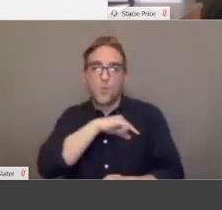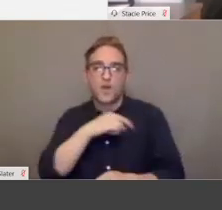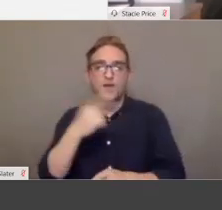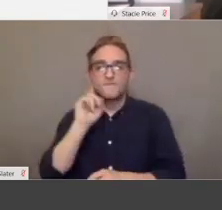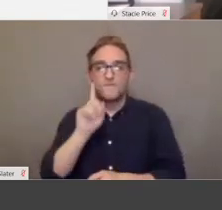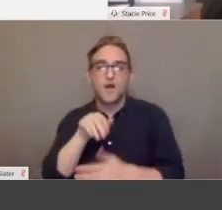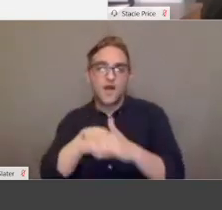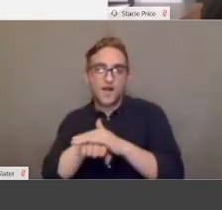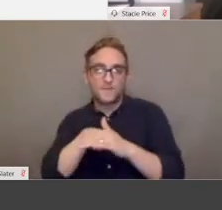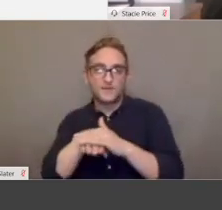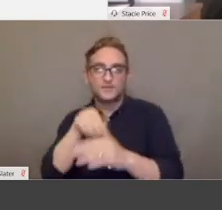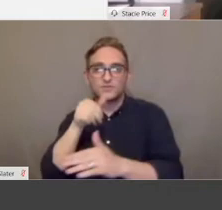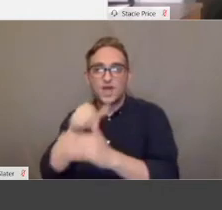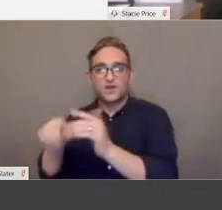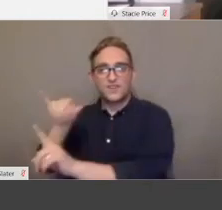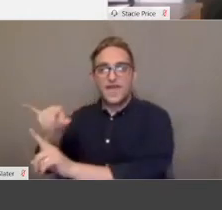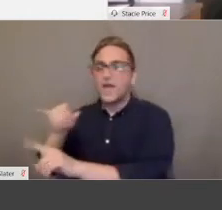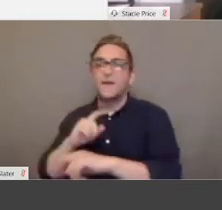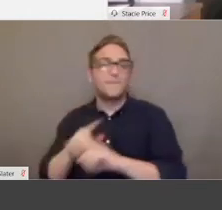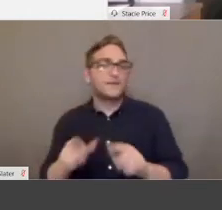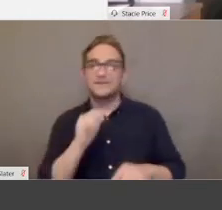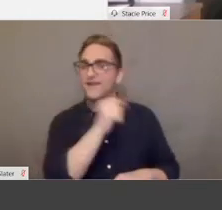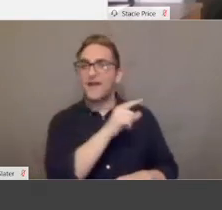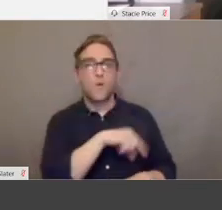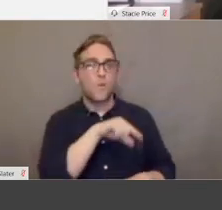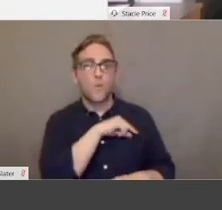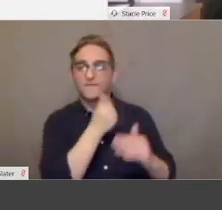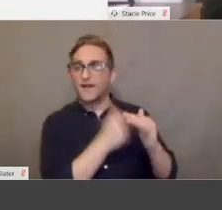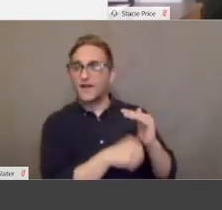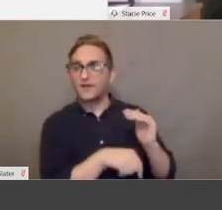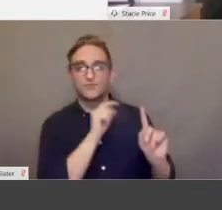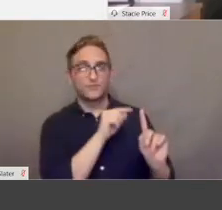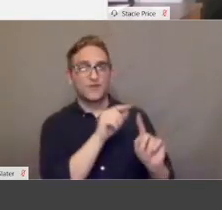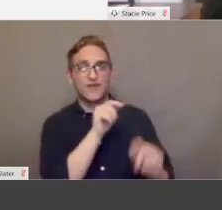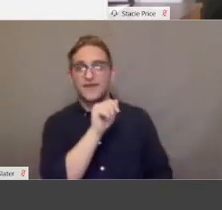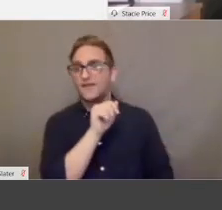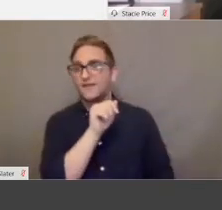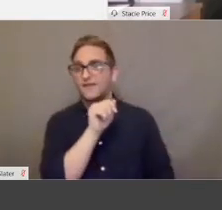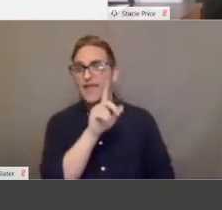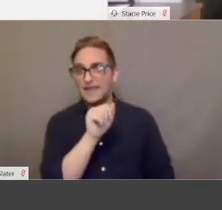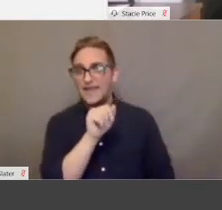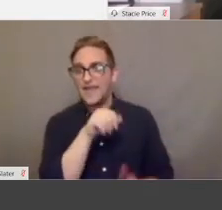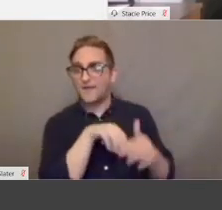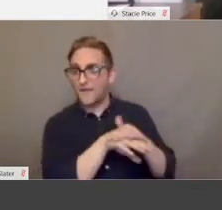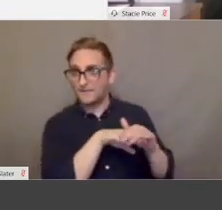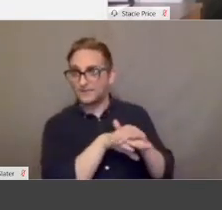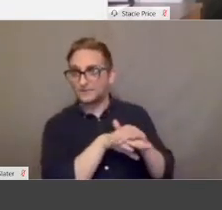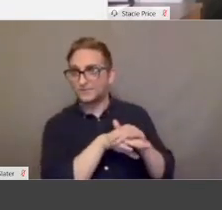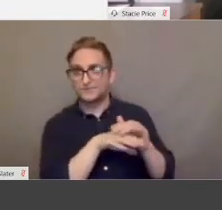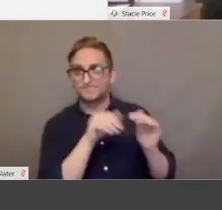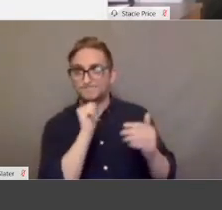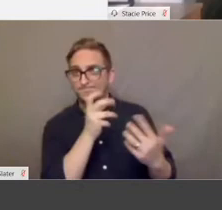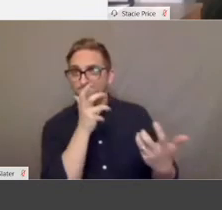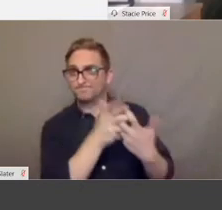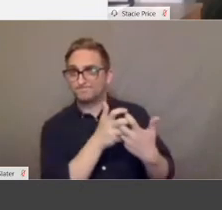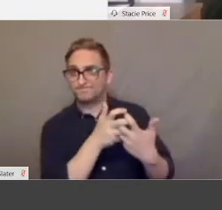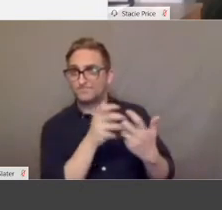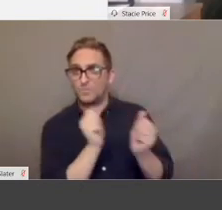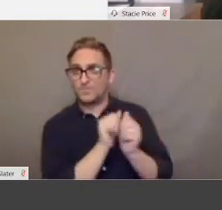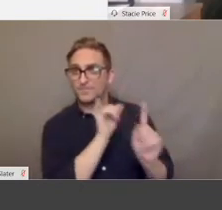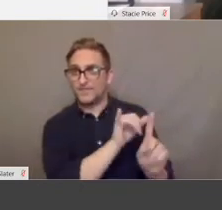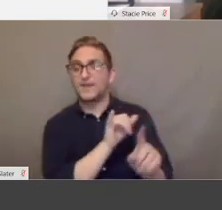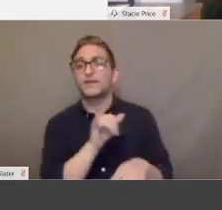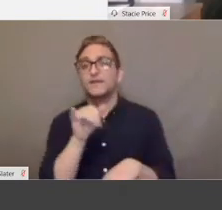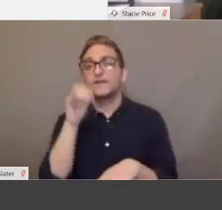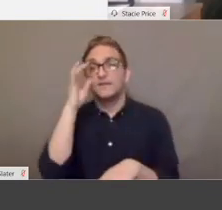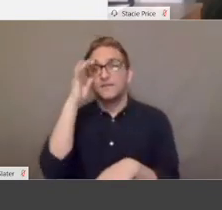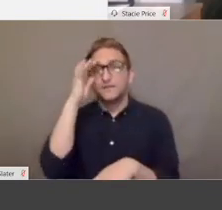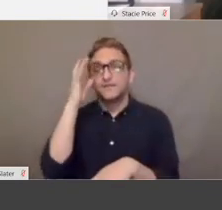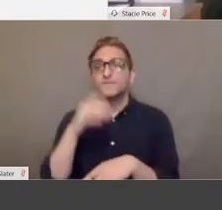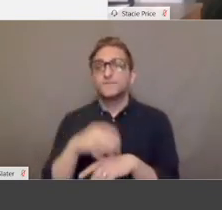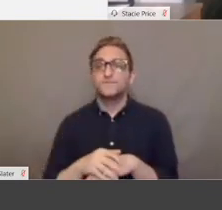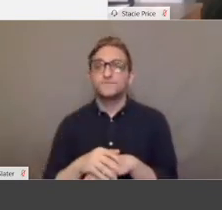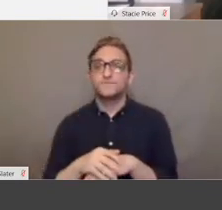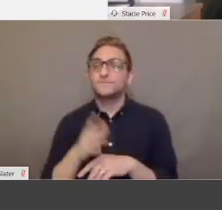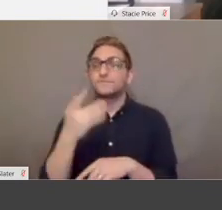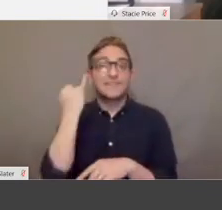you would not qualify under the ADA to care for a family member or even companion.